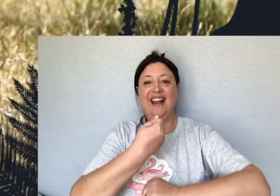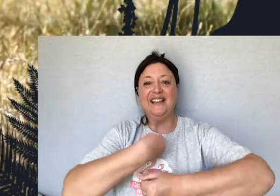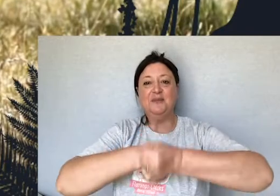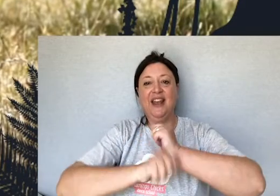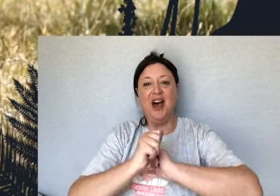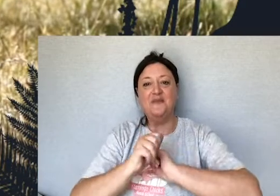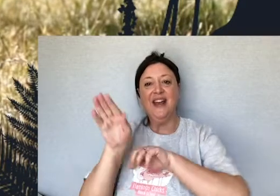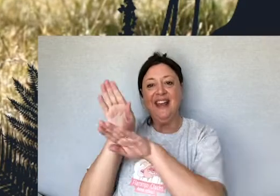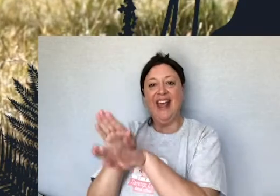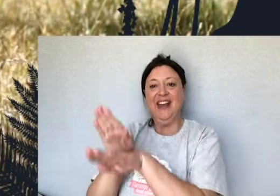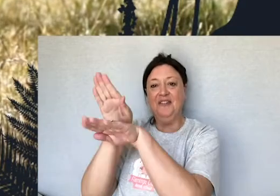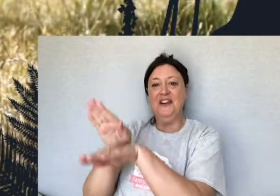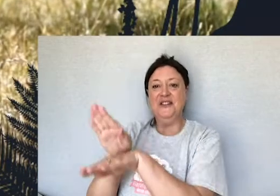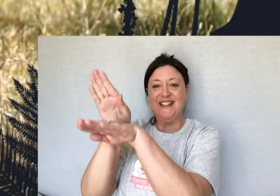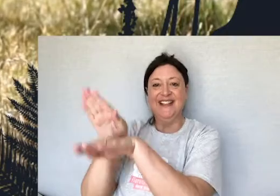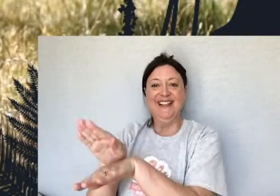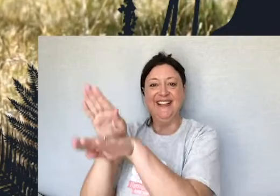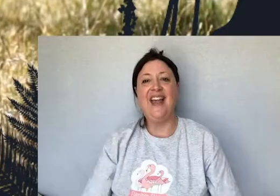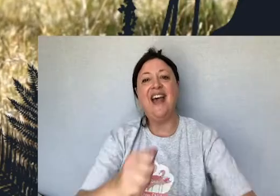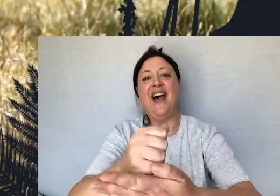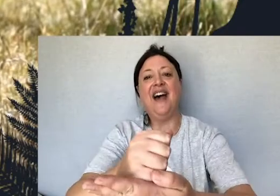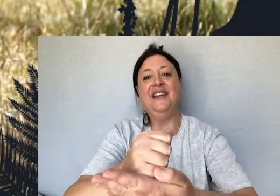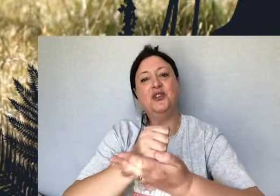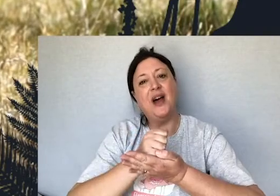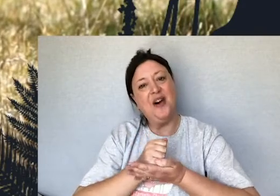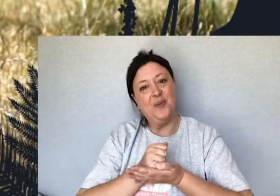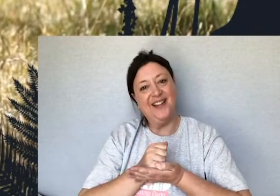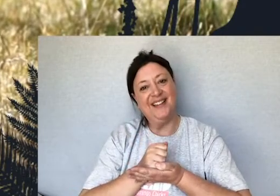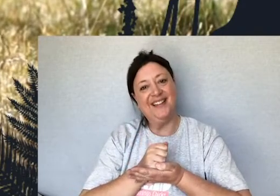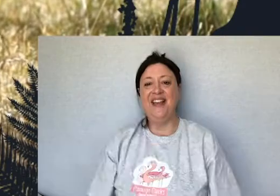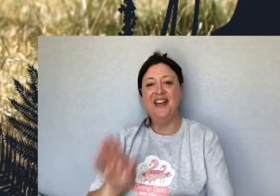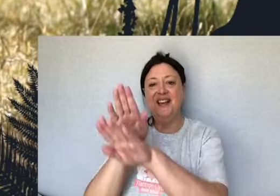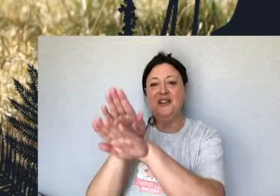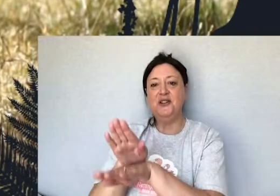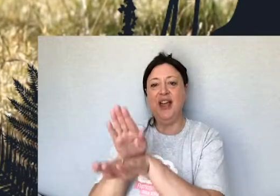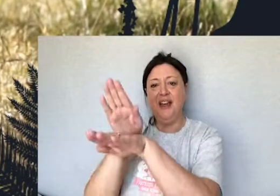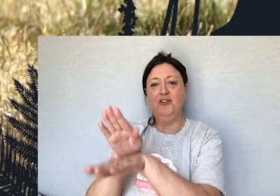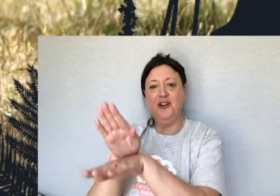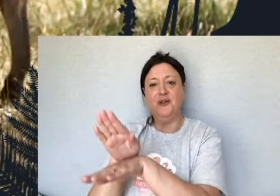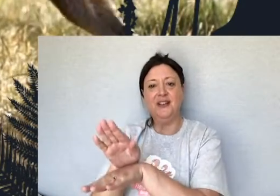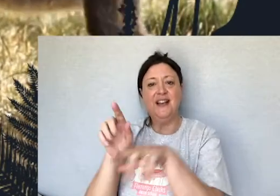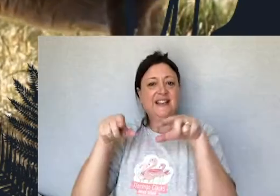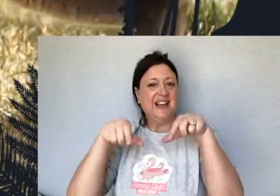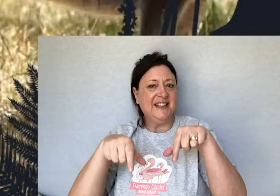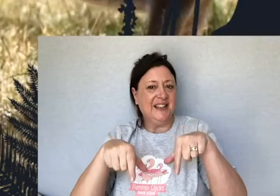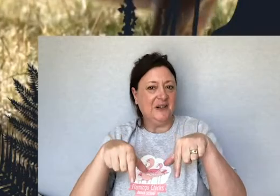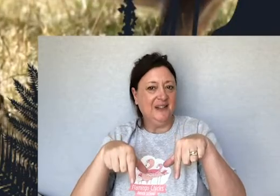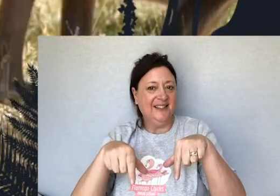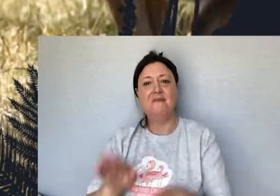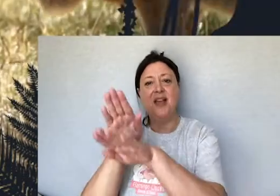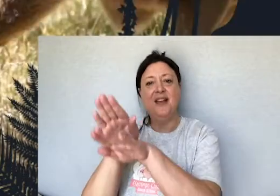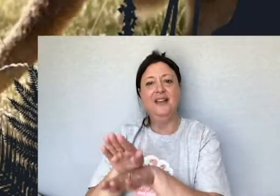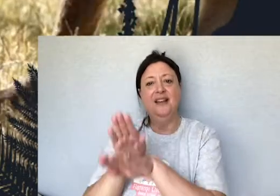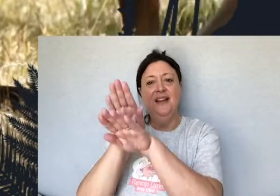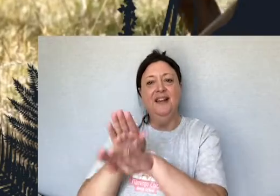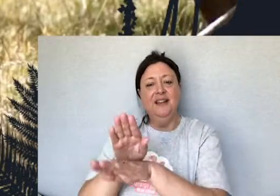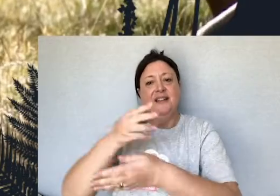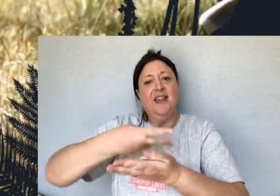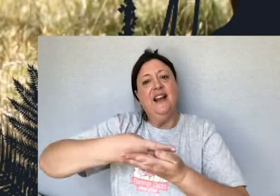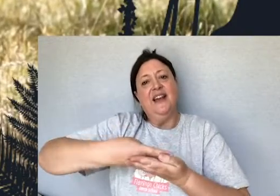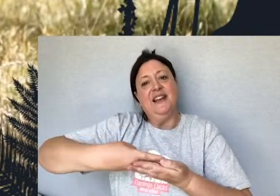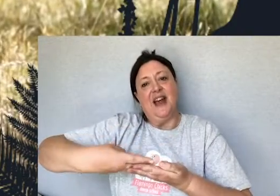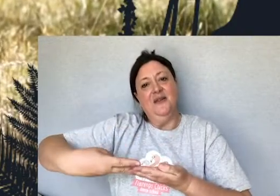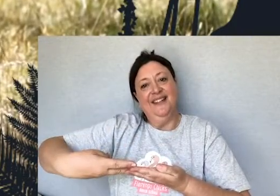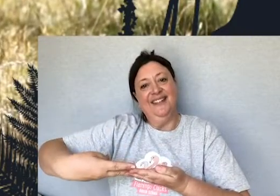kangaroos. Now, I need your help, do kangaroos stay still? Do they lie